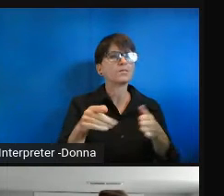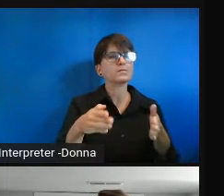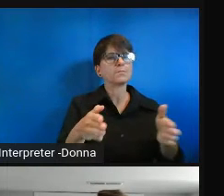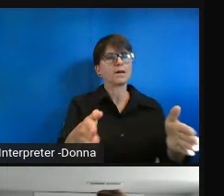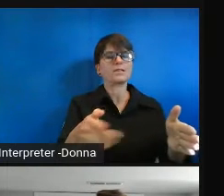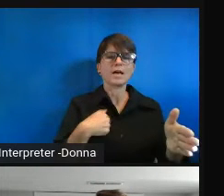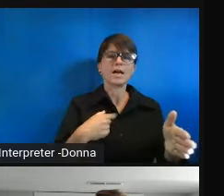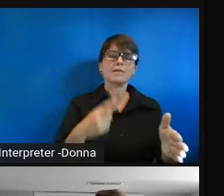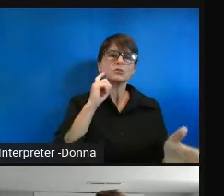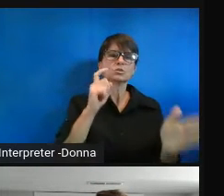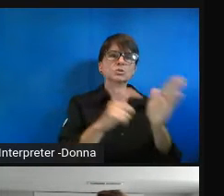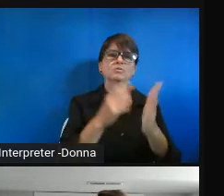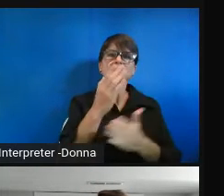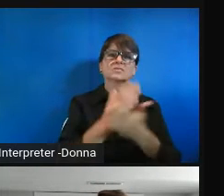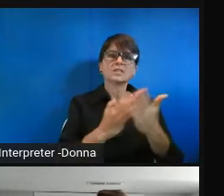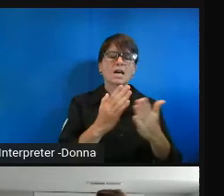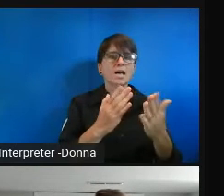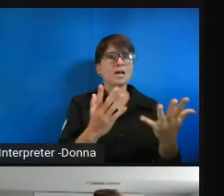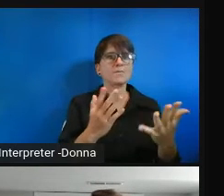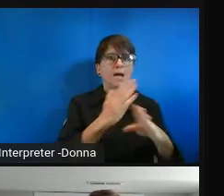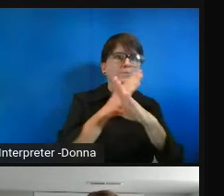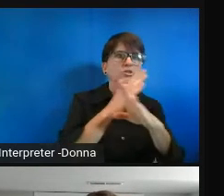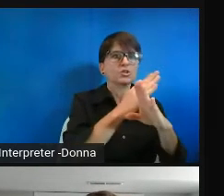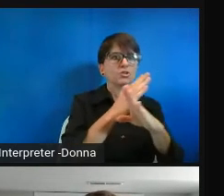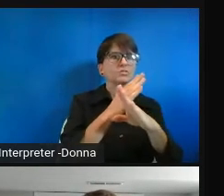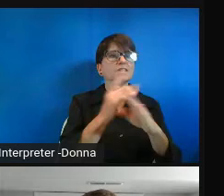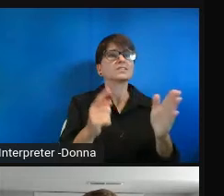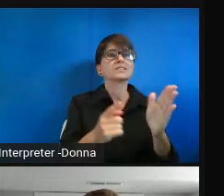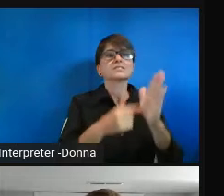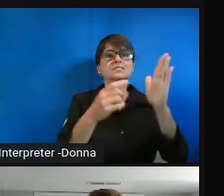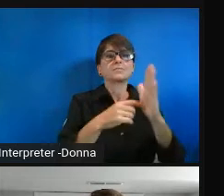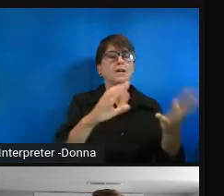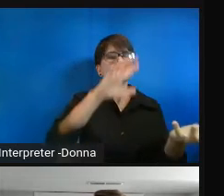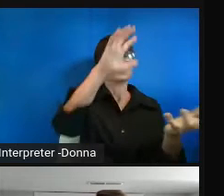Sometimes after a storm will be a large tree trunk across the path.